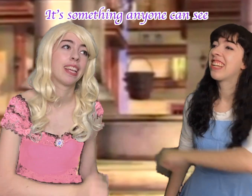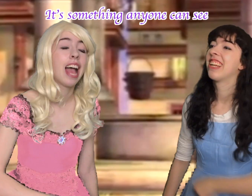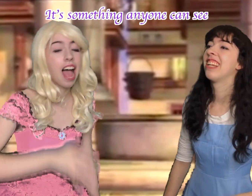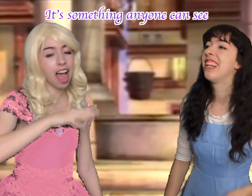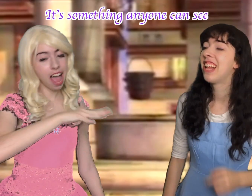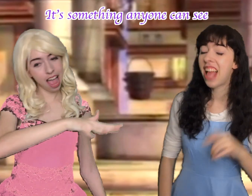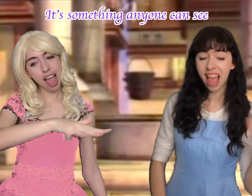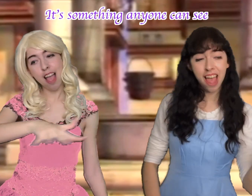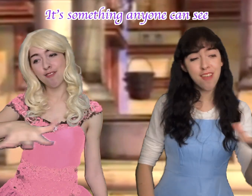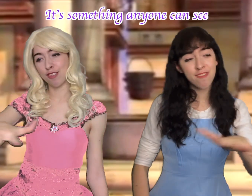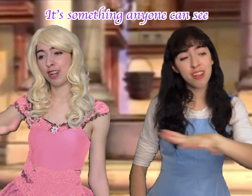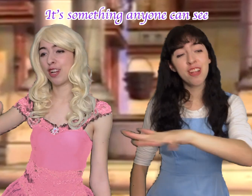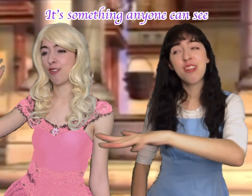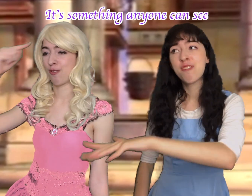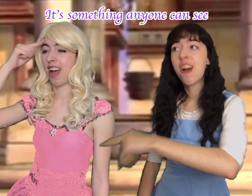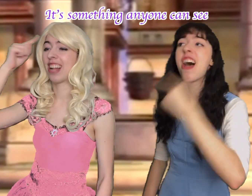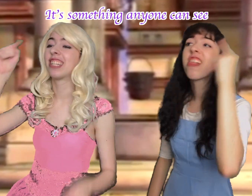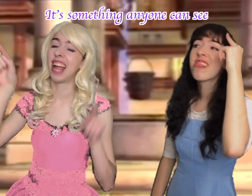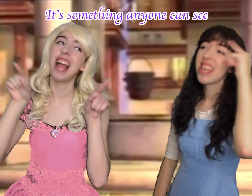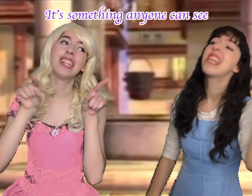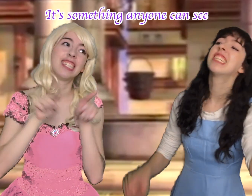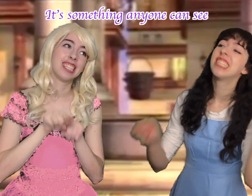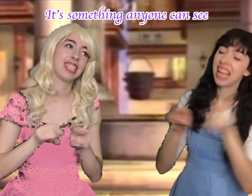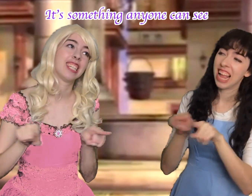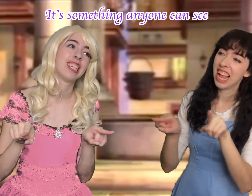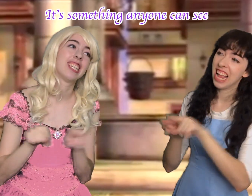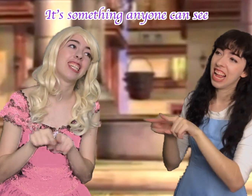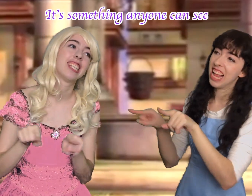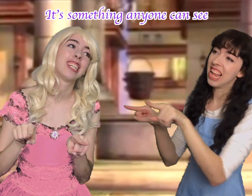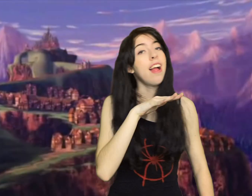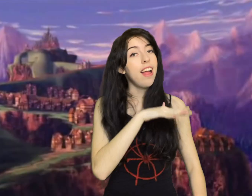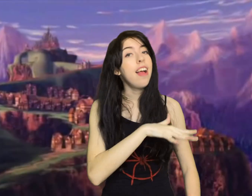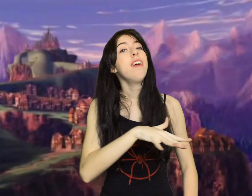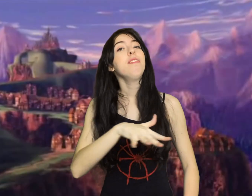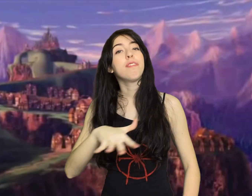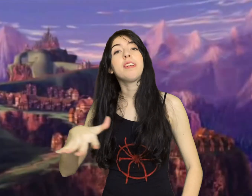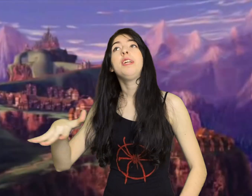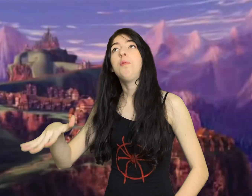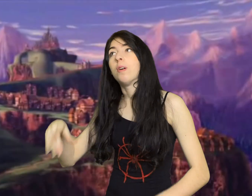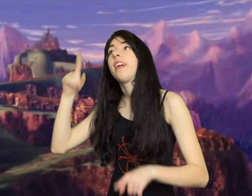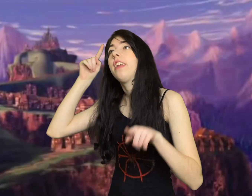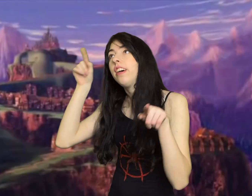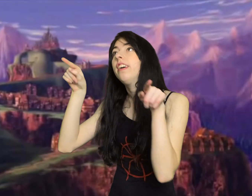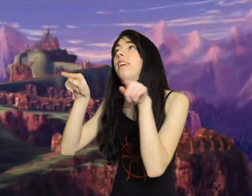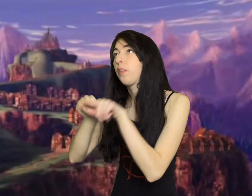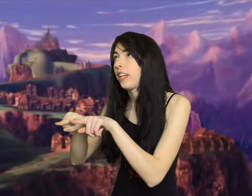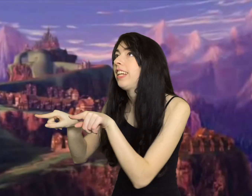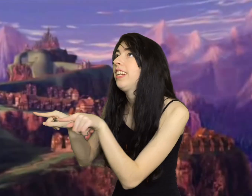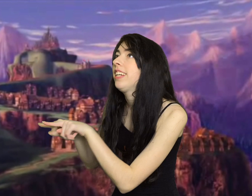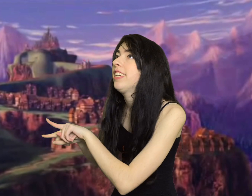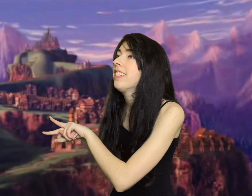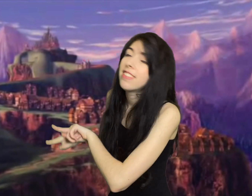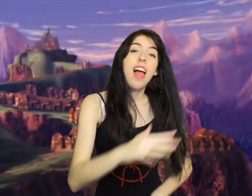it's something anyone can see EVERYONE AGREES